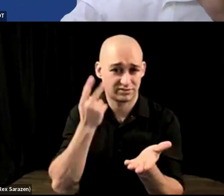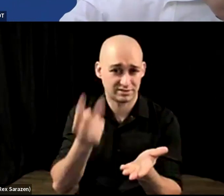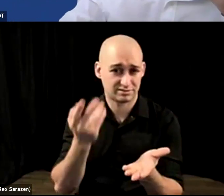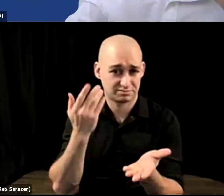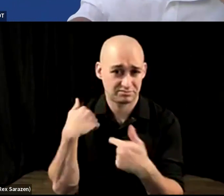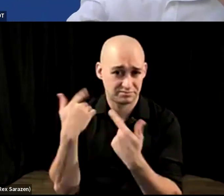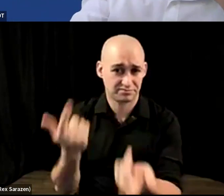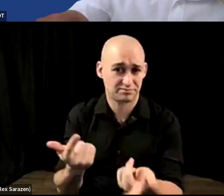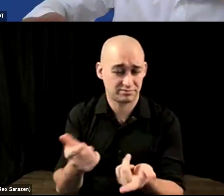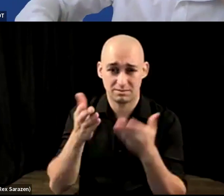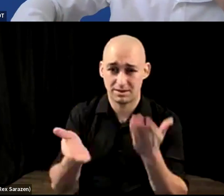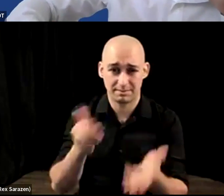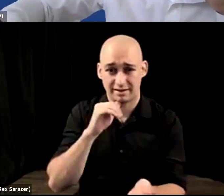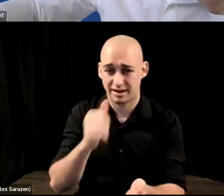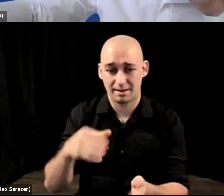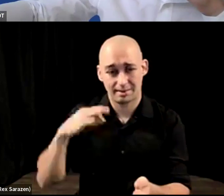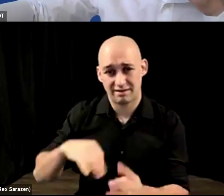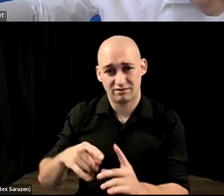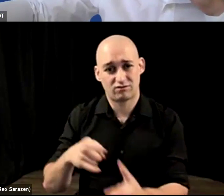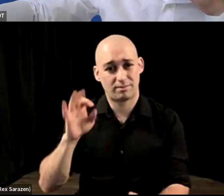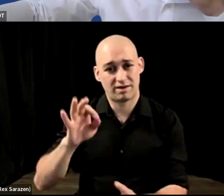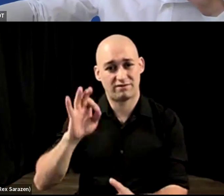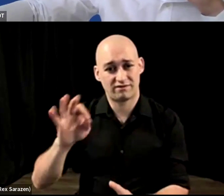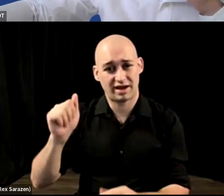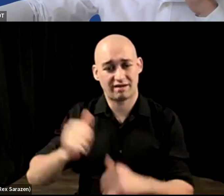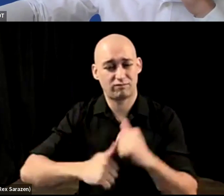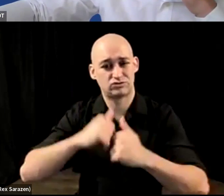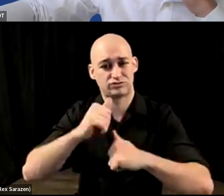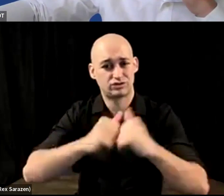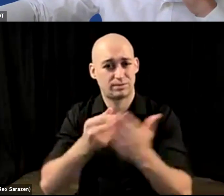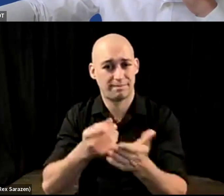probably not benefit from FFA infrastructure money either, and so I am just wondering if